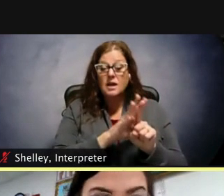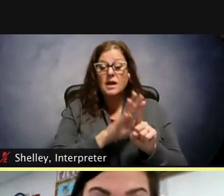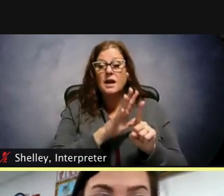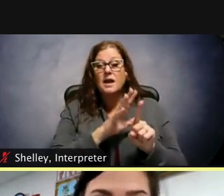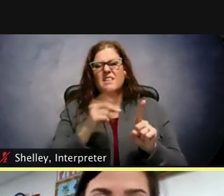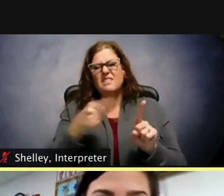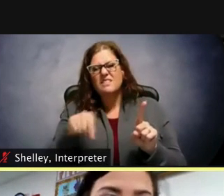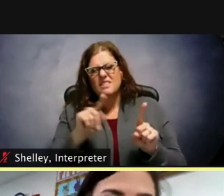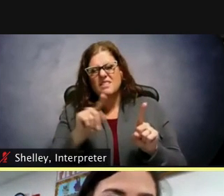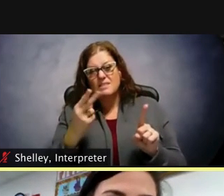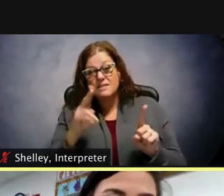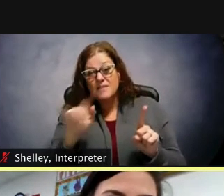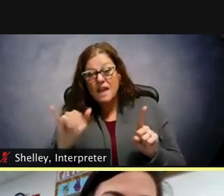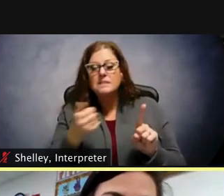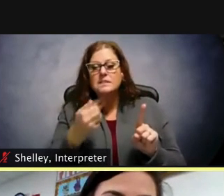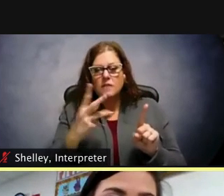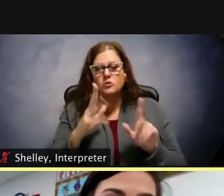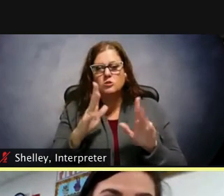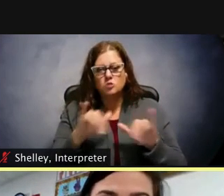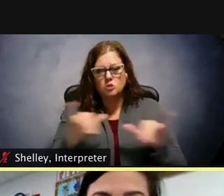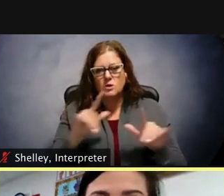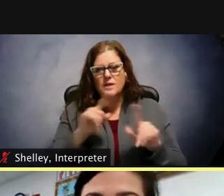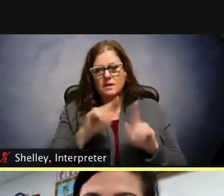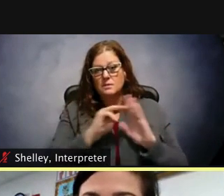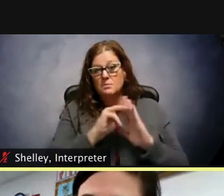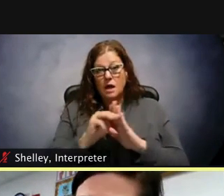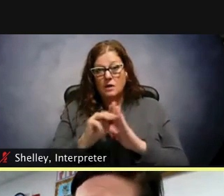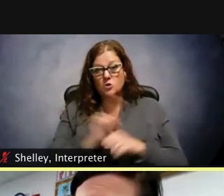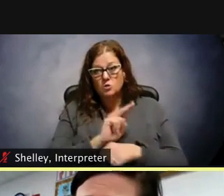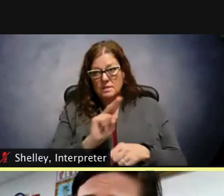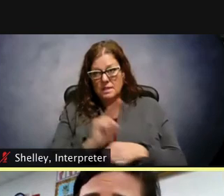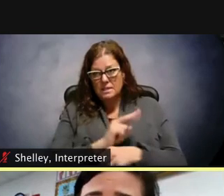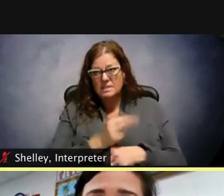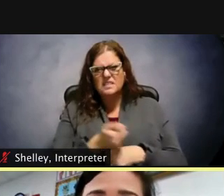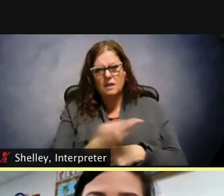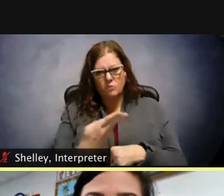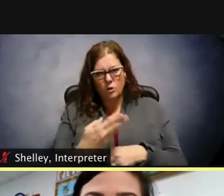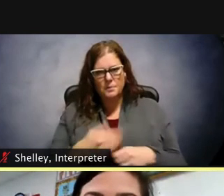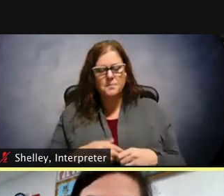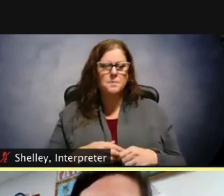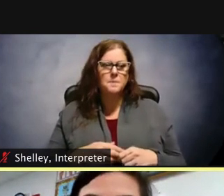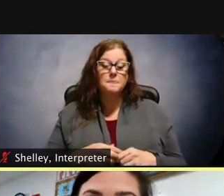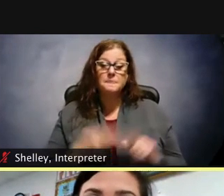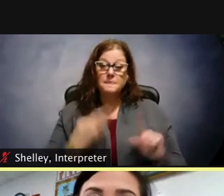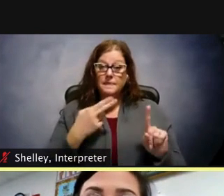several children that were in this particular model that we were using. But he was able to